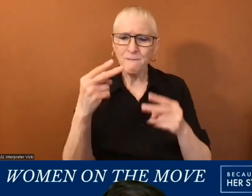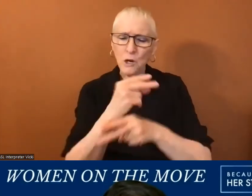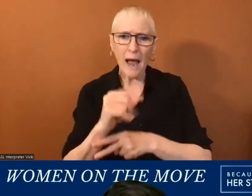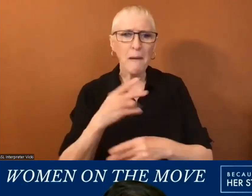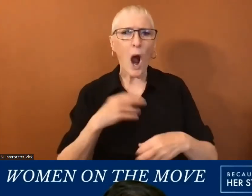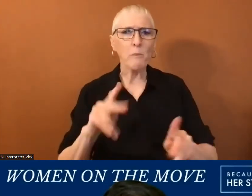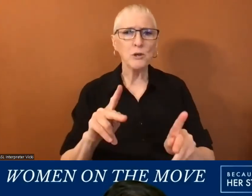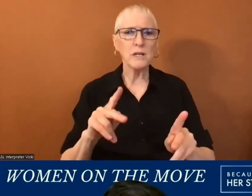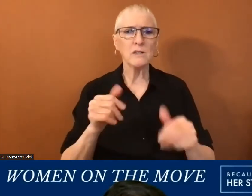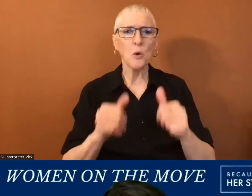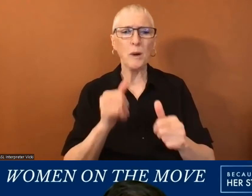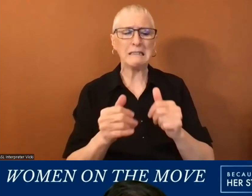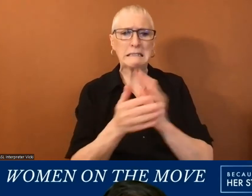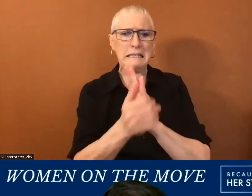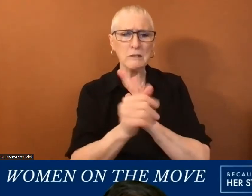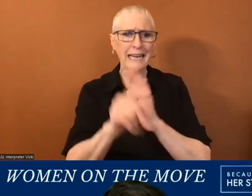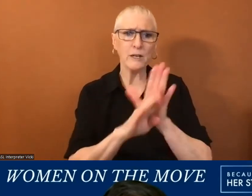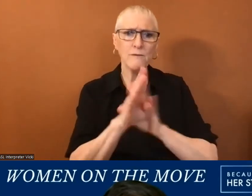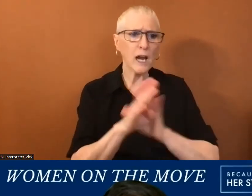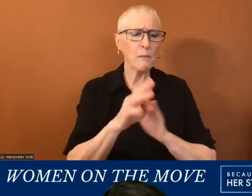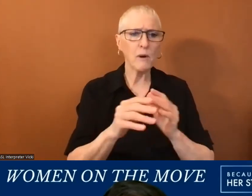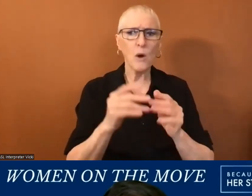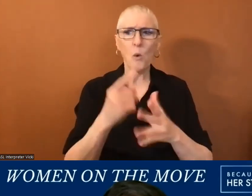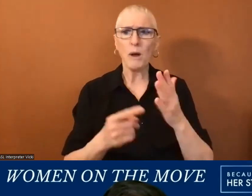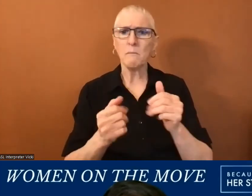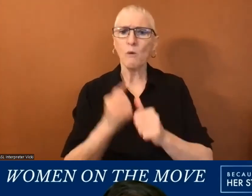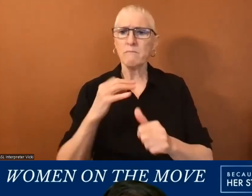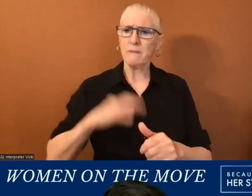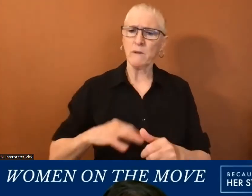which skill sets are most important, it would be most useful for becoming successful in my field.